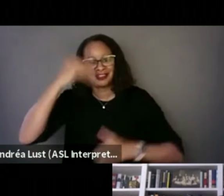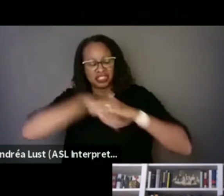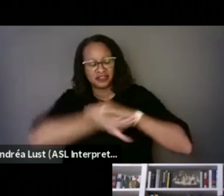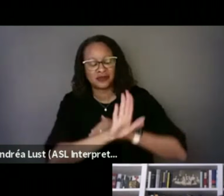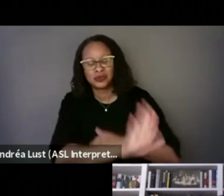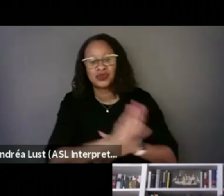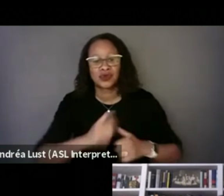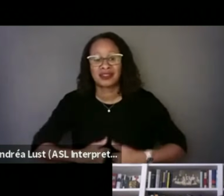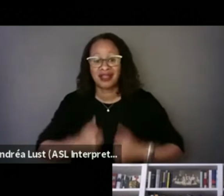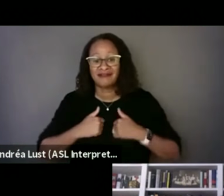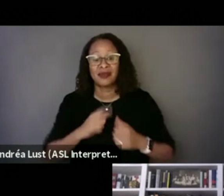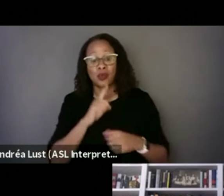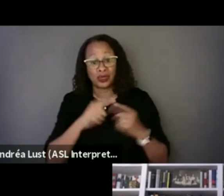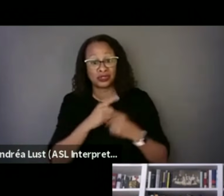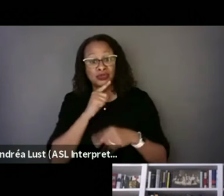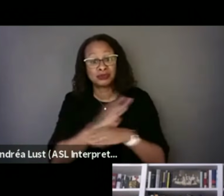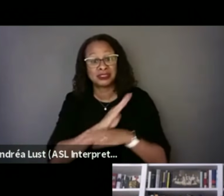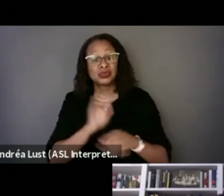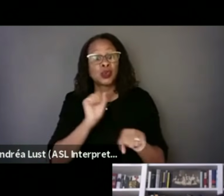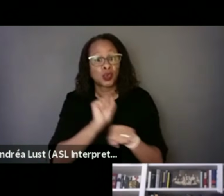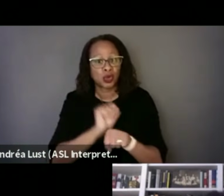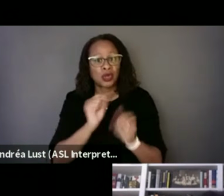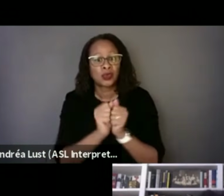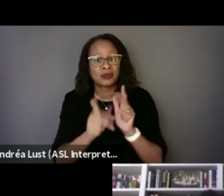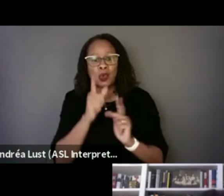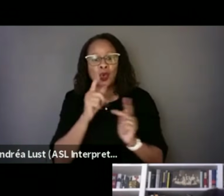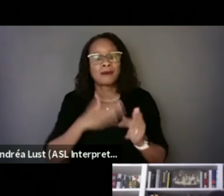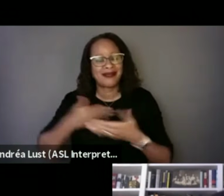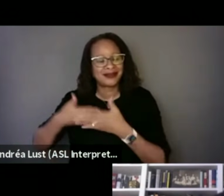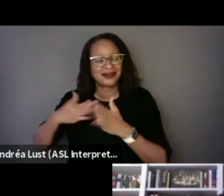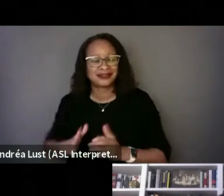when we are still working on the film. And then of course, when the filming is done,